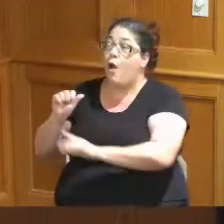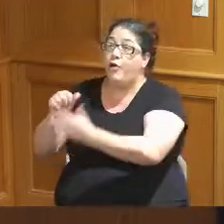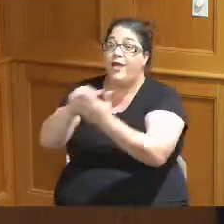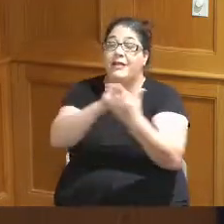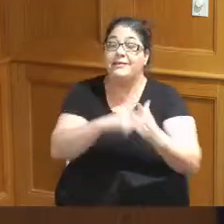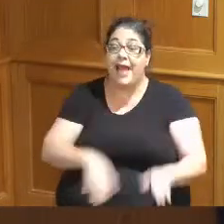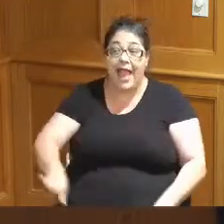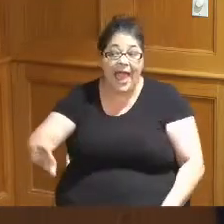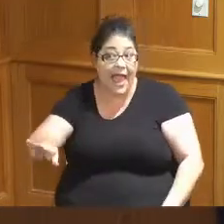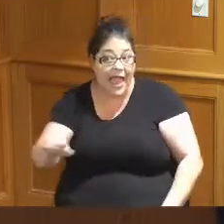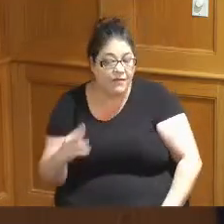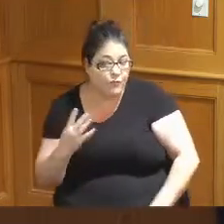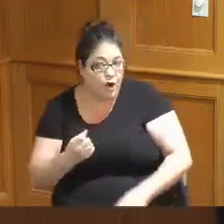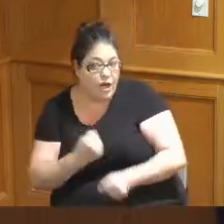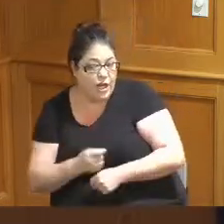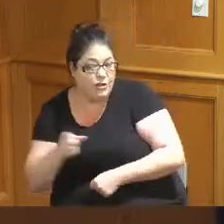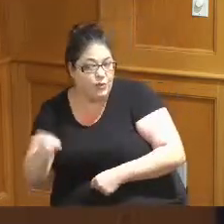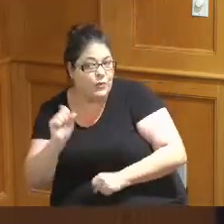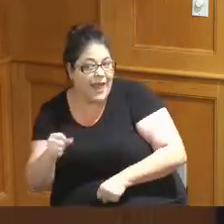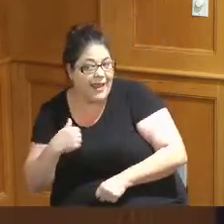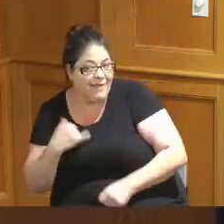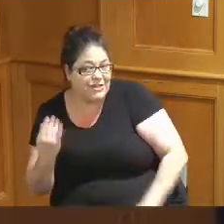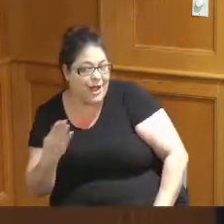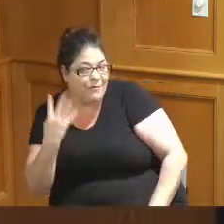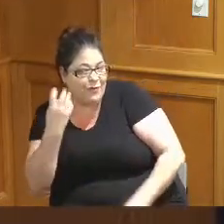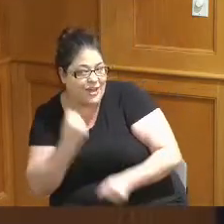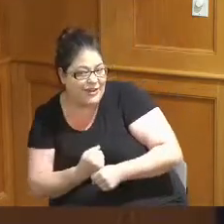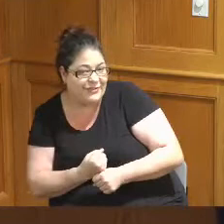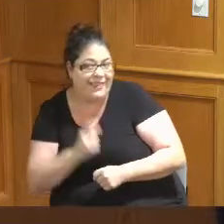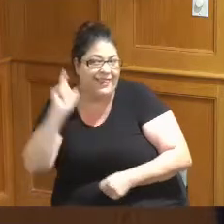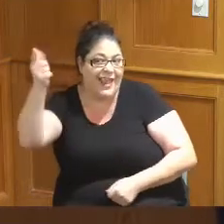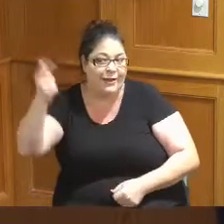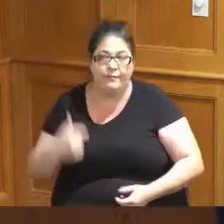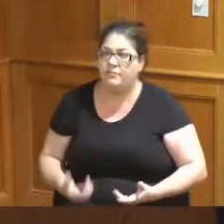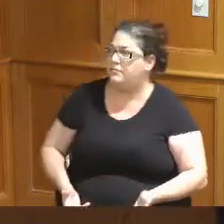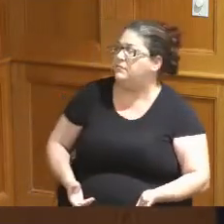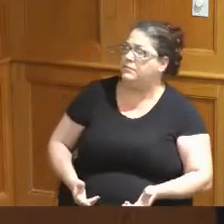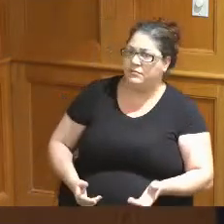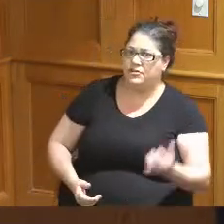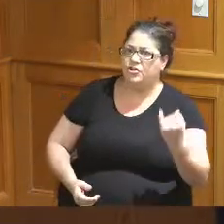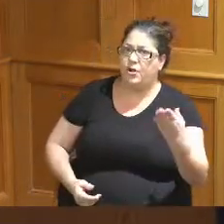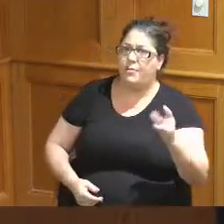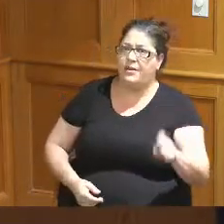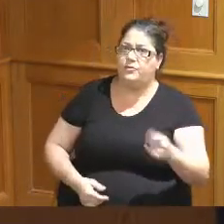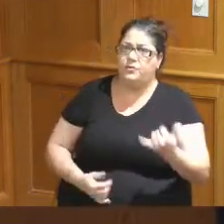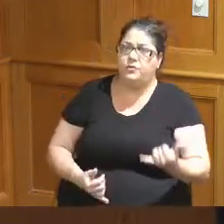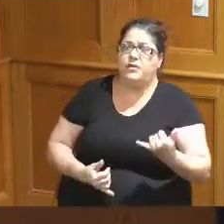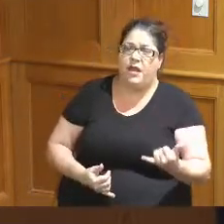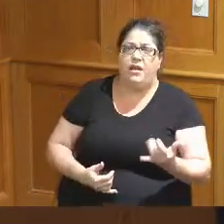or in three years you could have a job people need jobs today so we've got some work to do